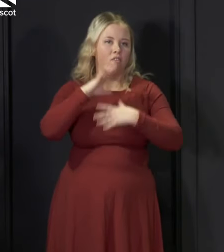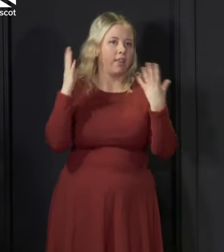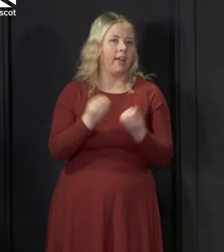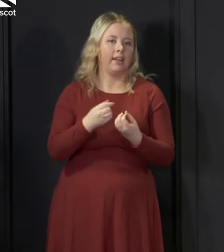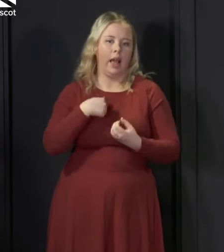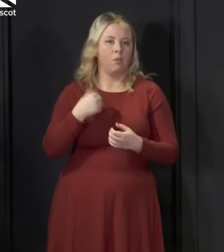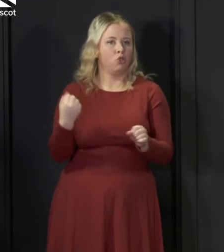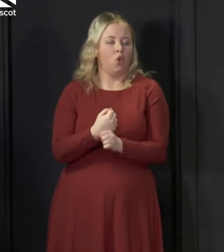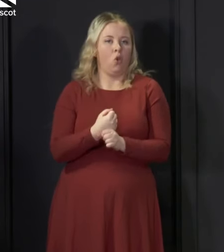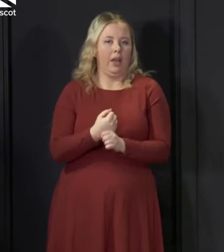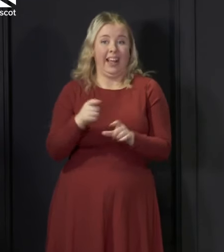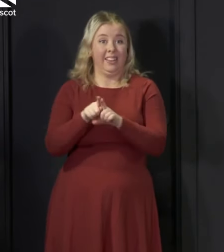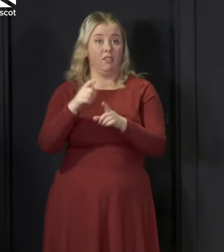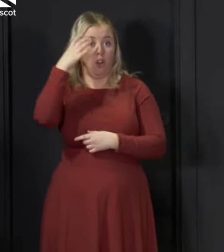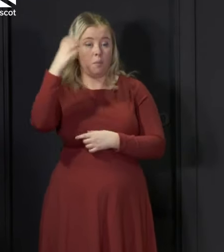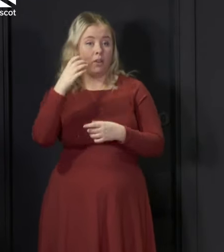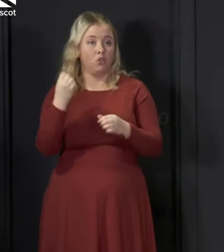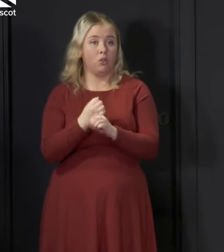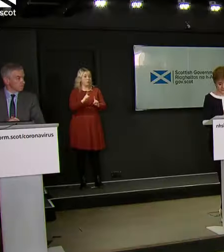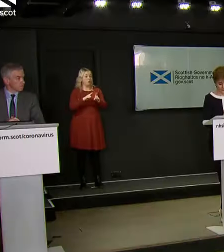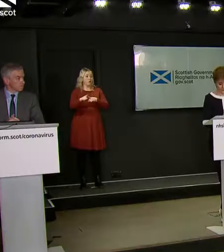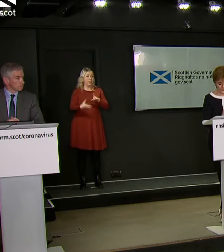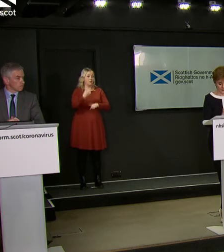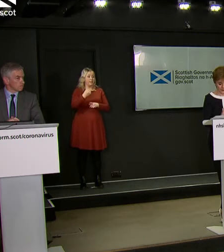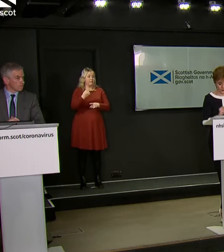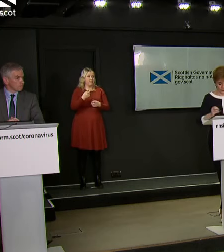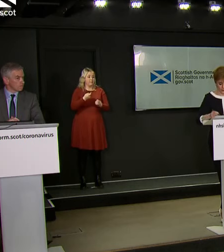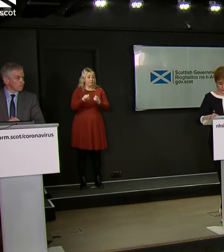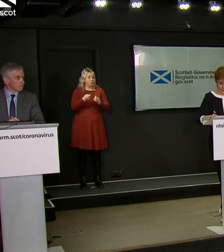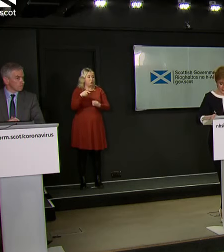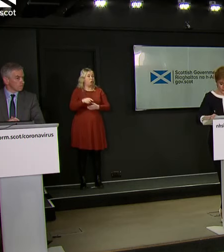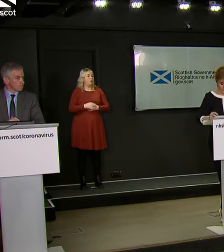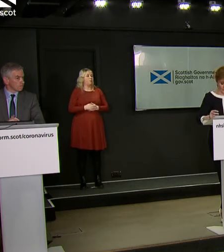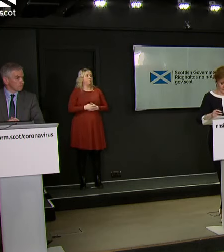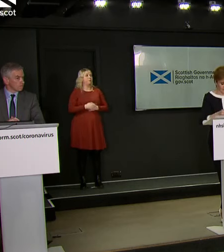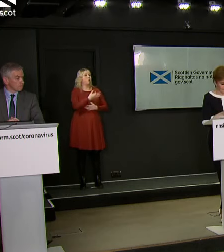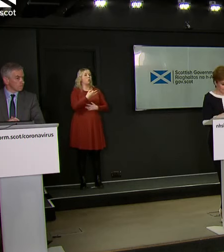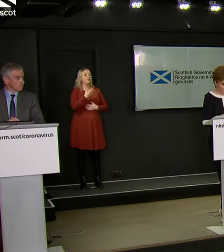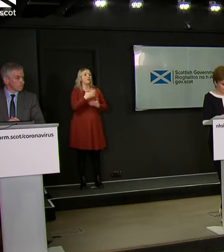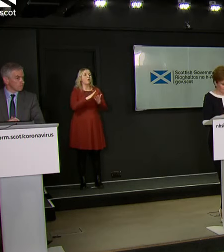right now, it is designed to achieve. Tom Gordon from the Herald